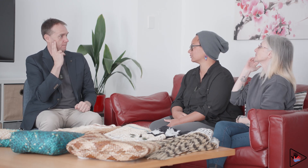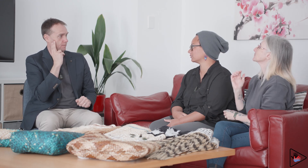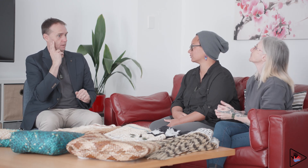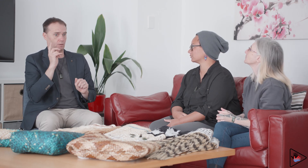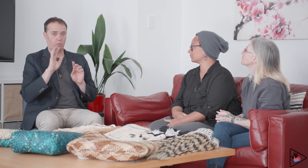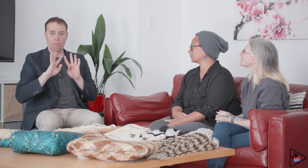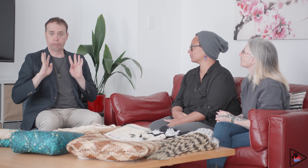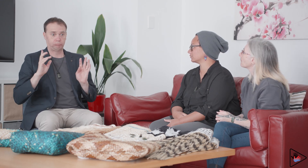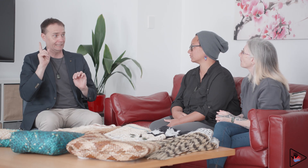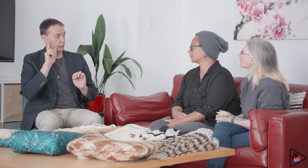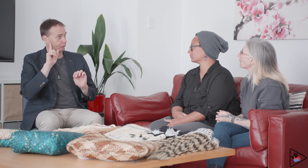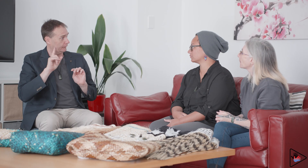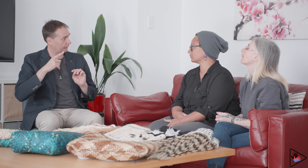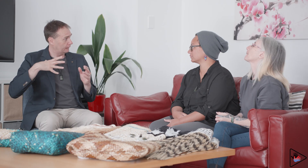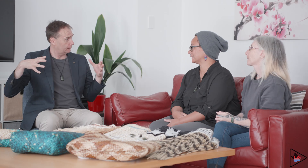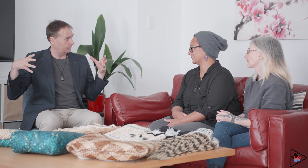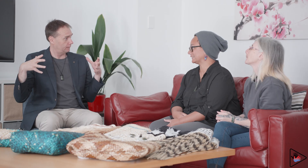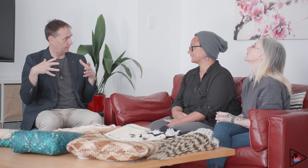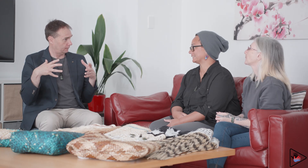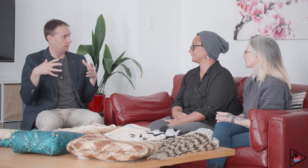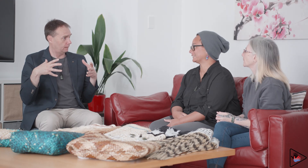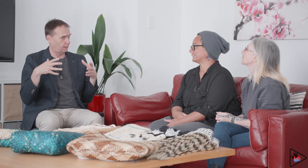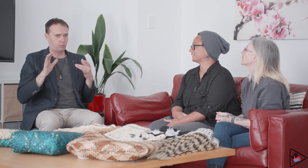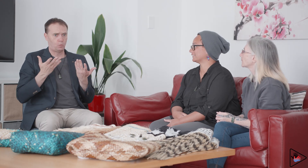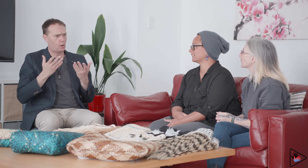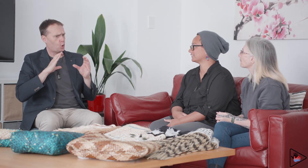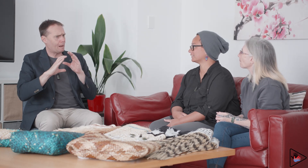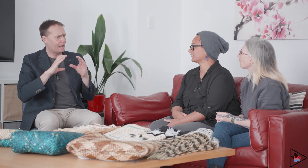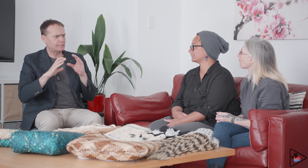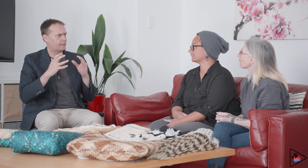were the Deaf participants in the classroom. Were you in a classroom with other hearing students?